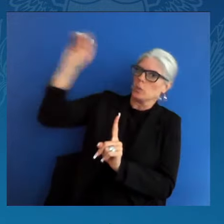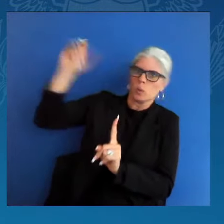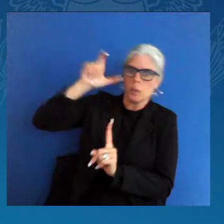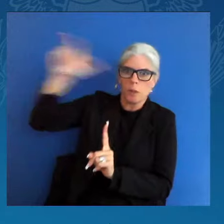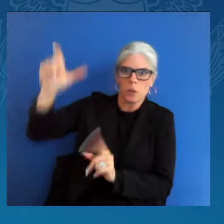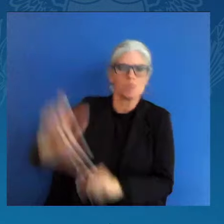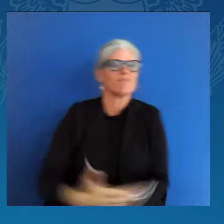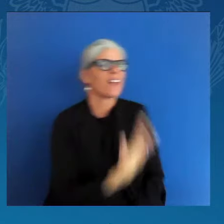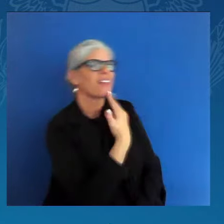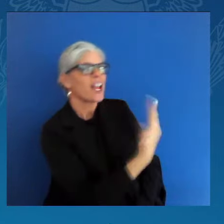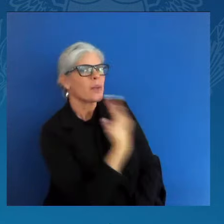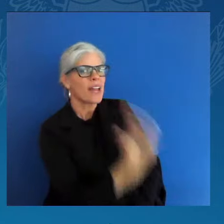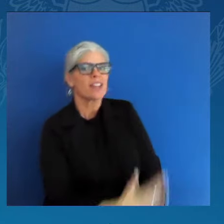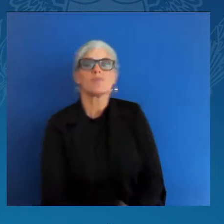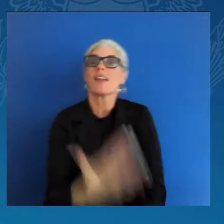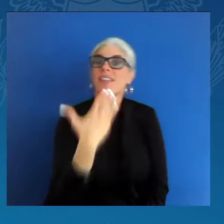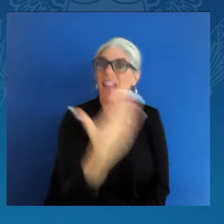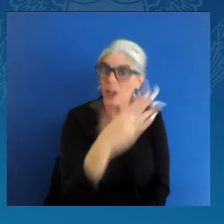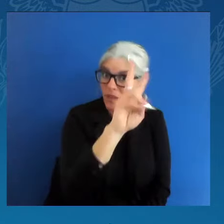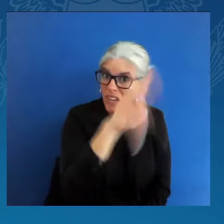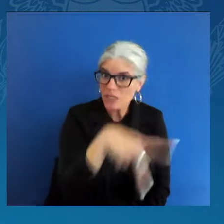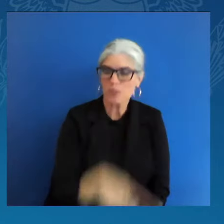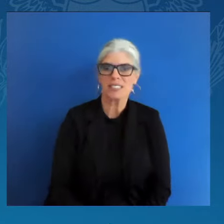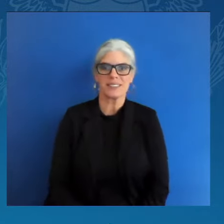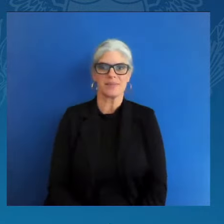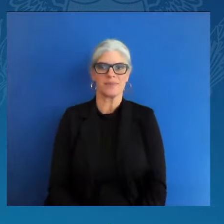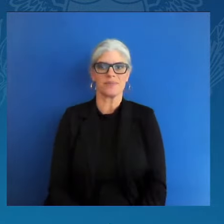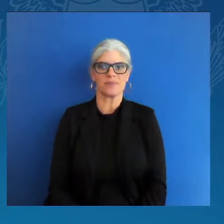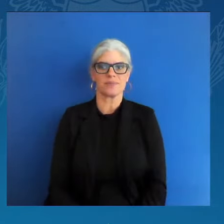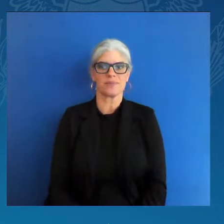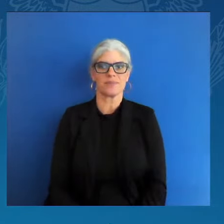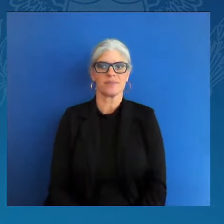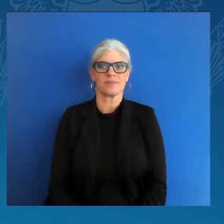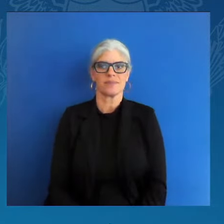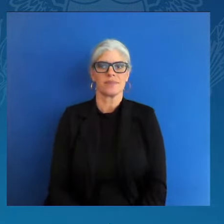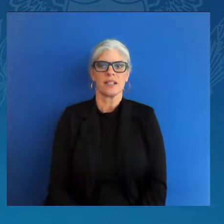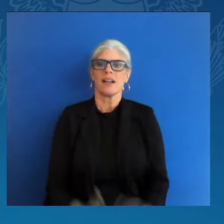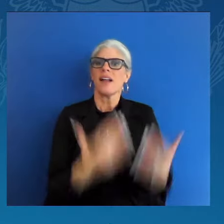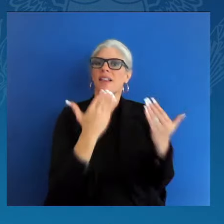Thrilled to be on behalf of Secretary Buttigieg. Just in this past year, the Federal Aviation Administration Office